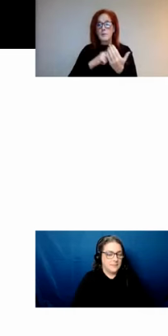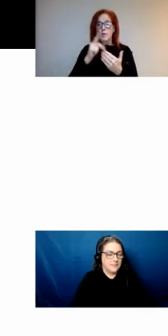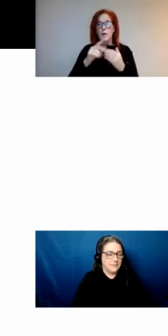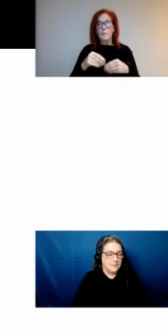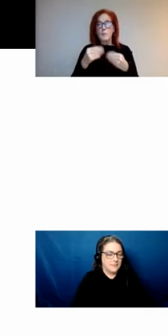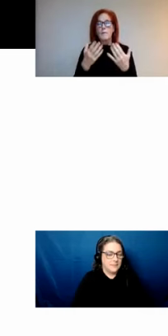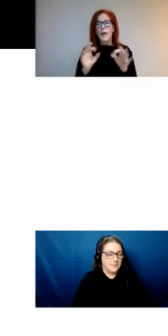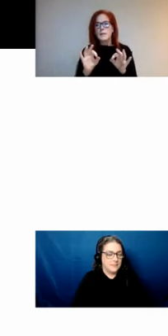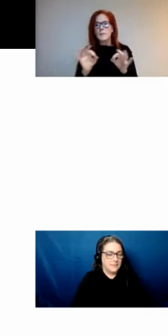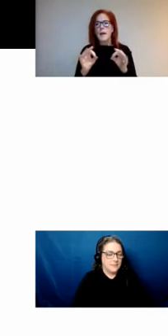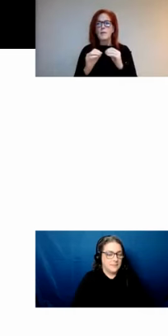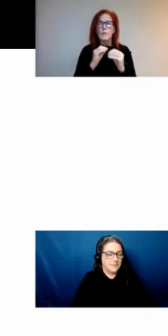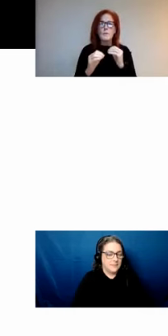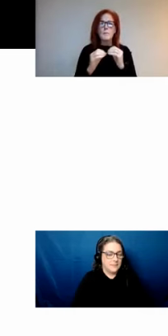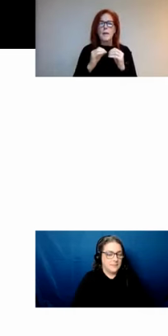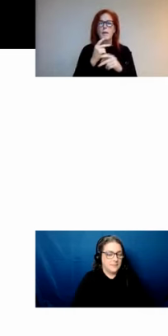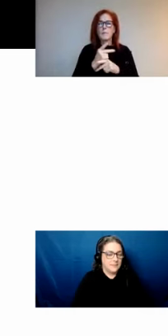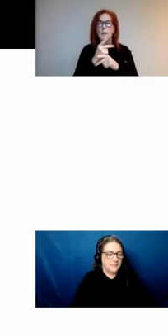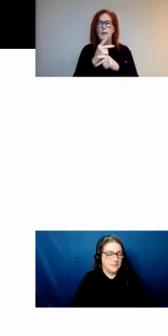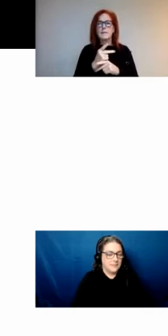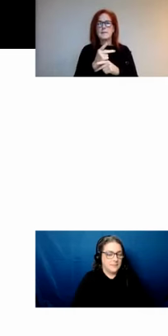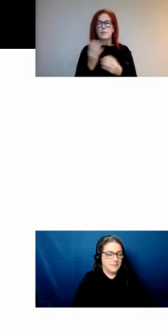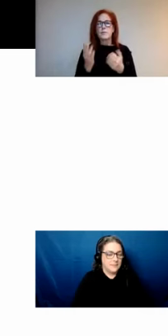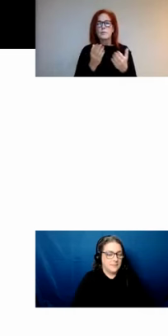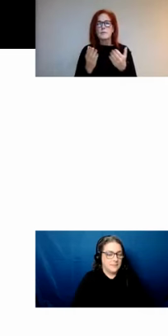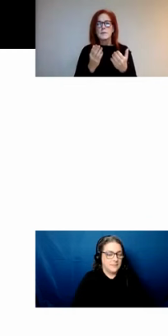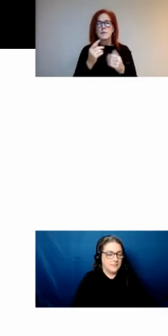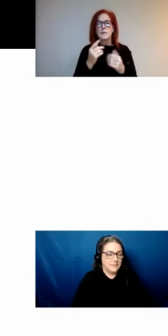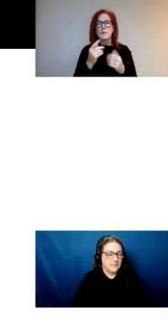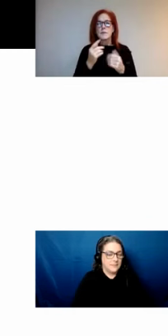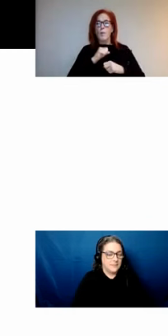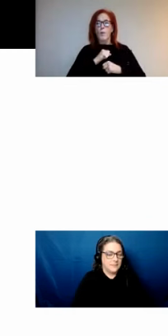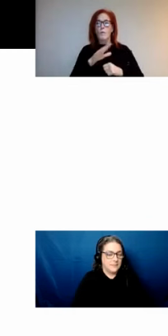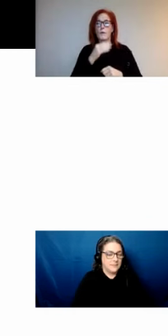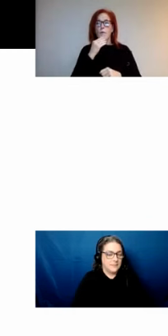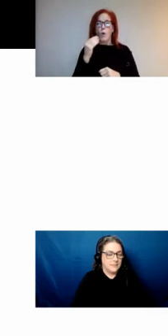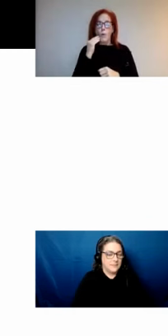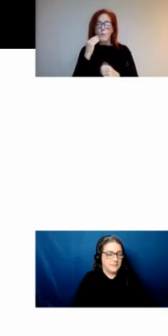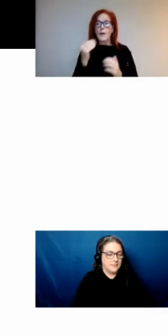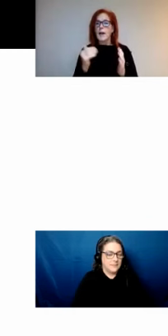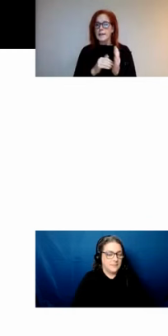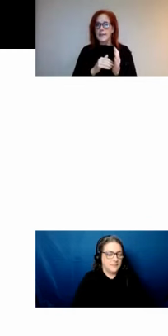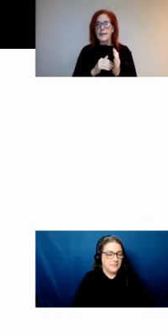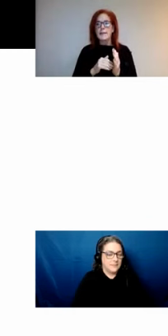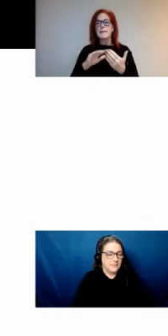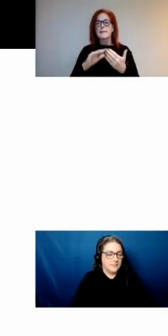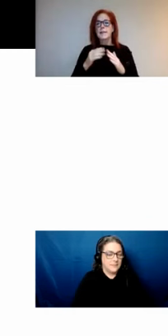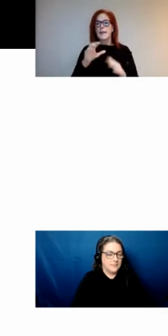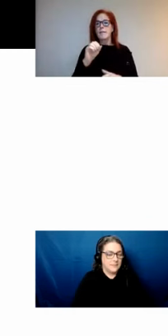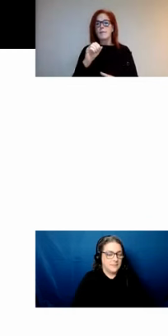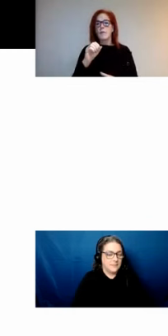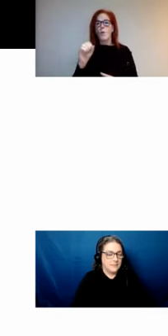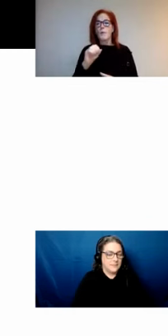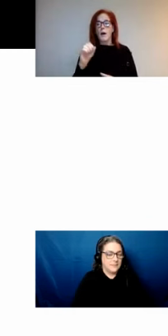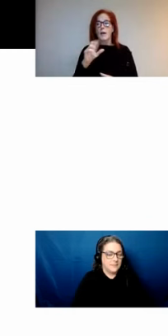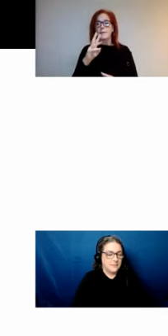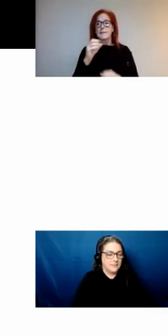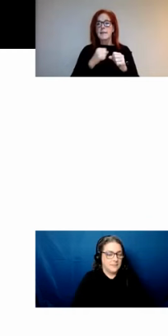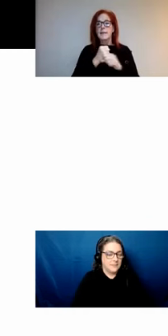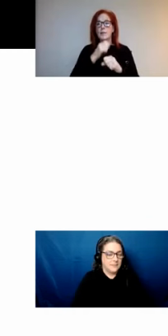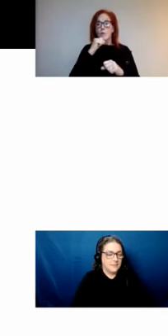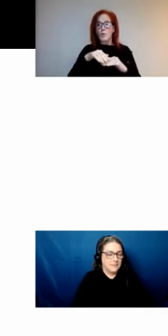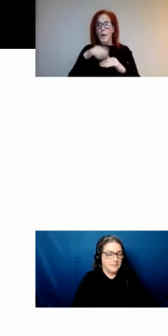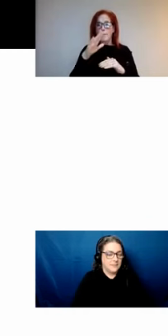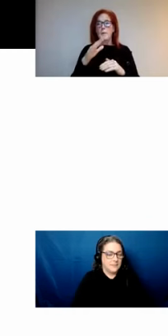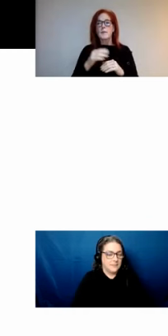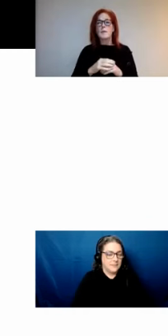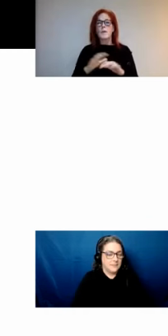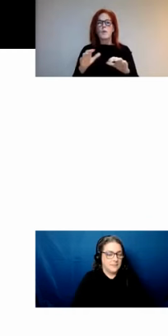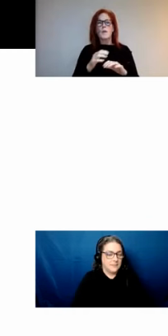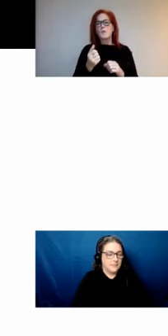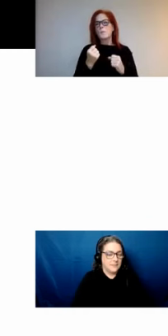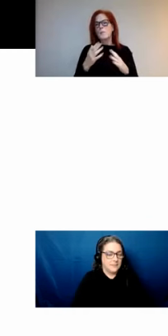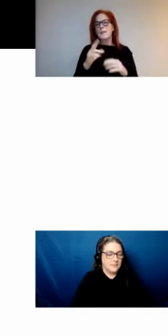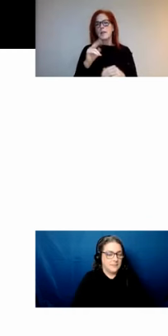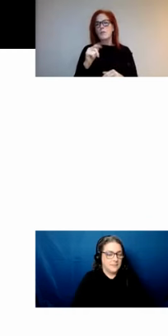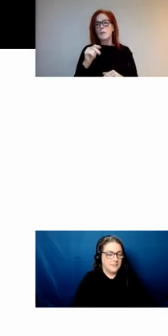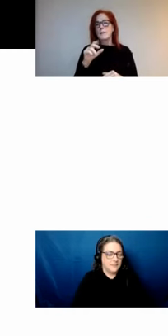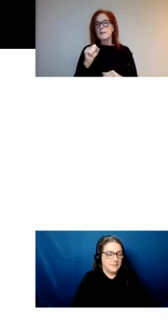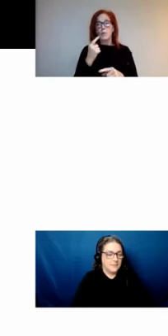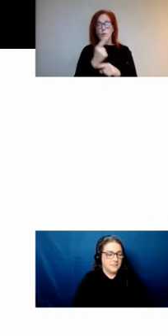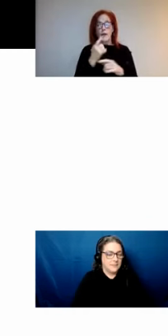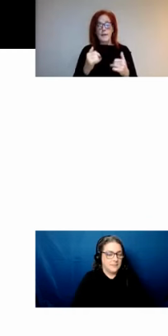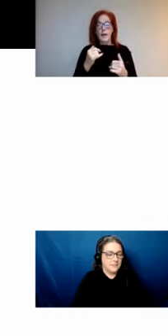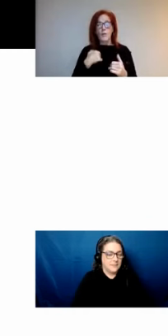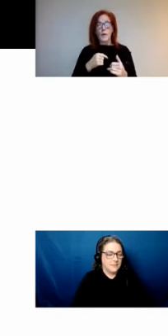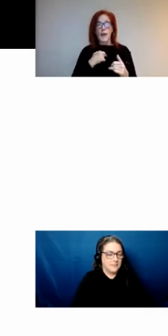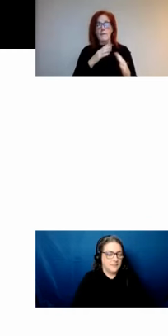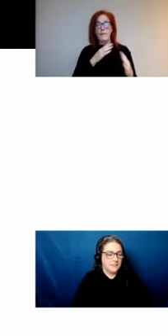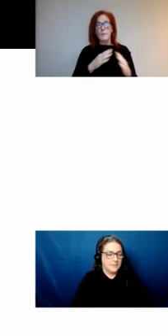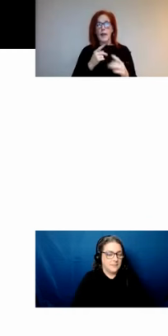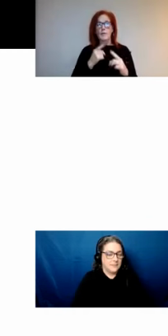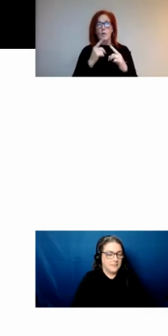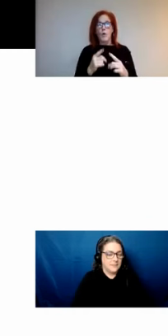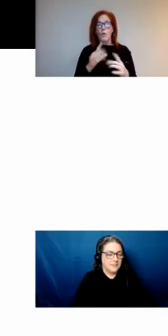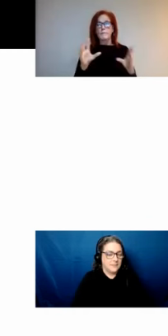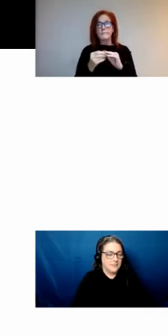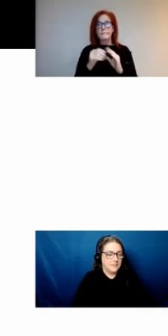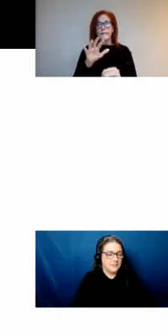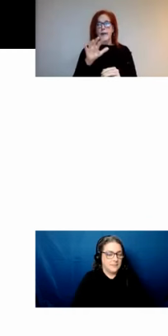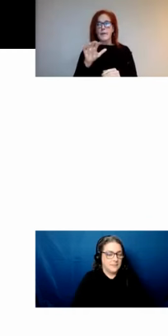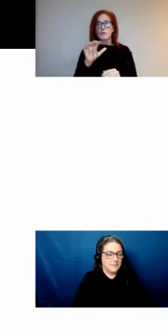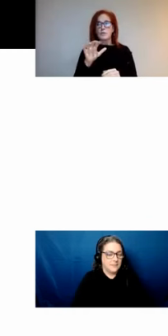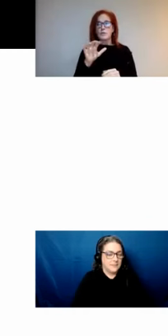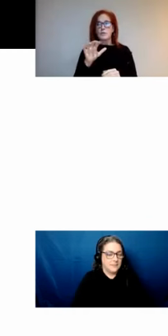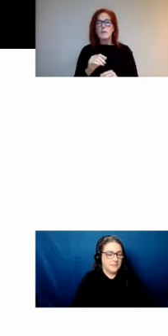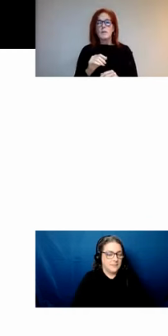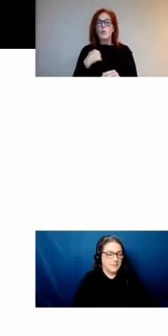11 units is the goal for this program. Typical -- excuse me -- what can be done -- the focus is mainly getting in and out of the room and being able to use a bathroom independently. So that can consist of wheelchair ramps, platform lifts, stair lifts, roll-in showers, grab bars, handrails, and walker steps.